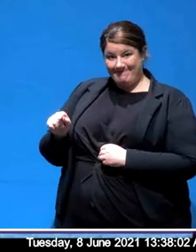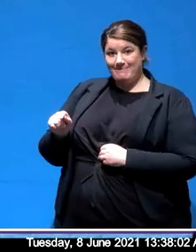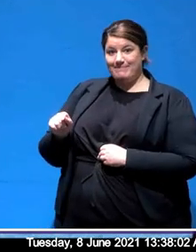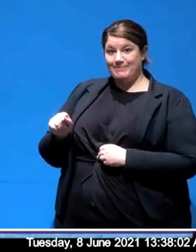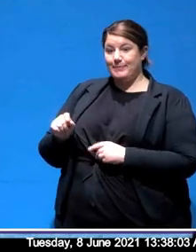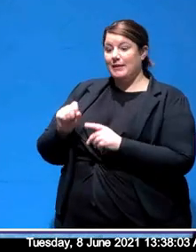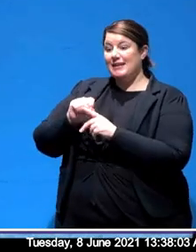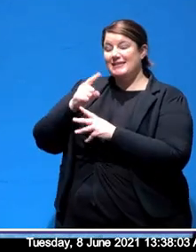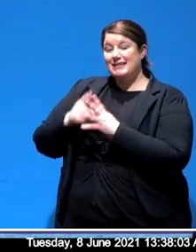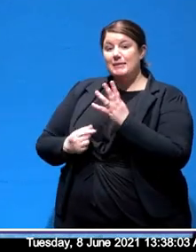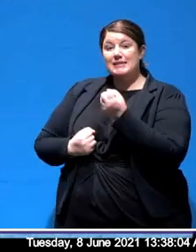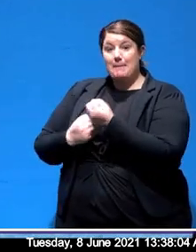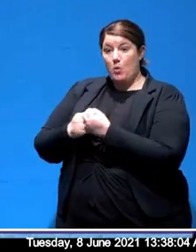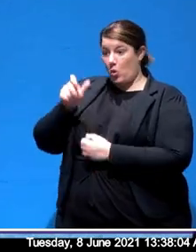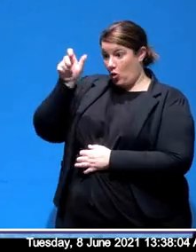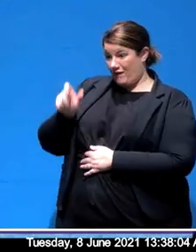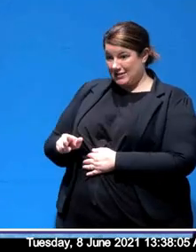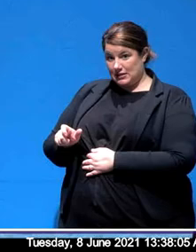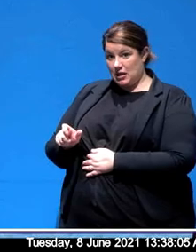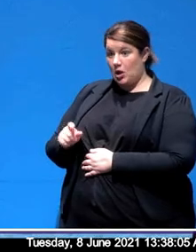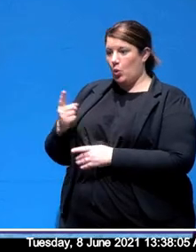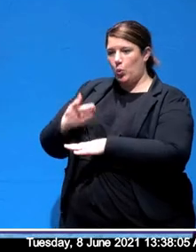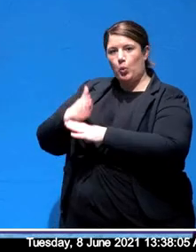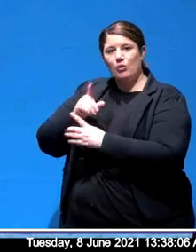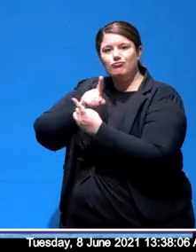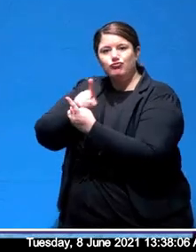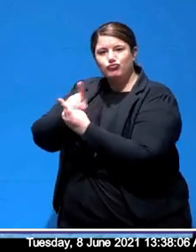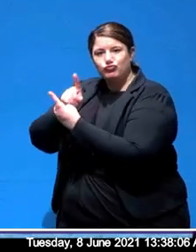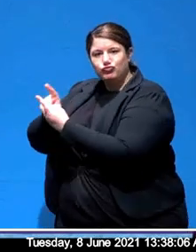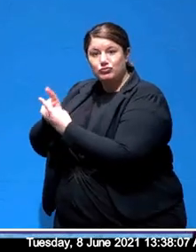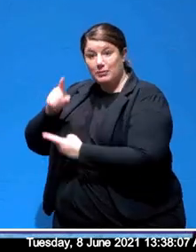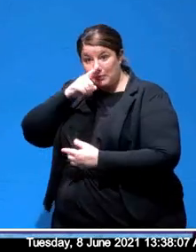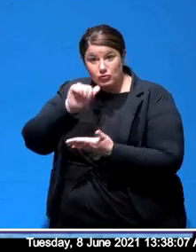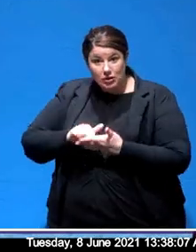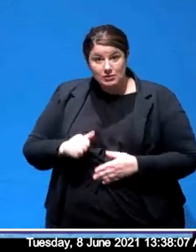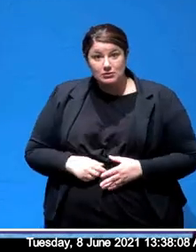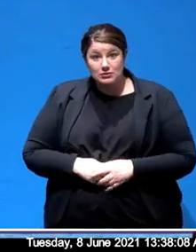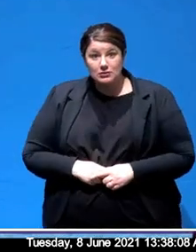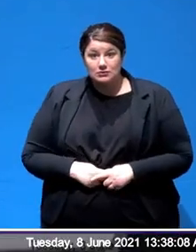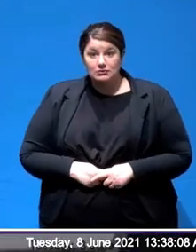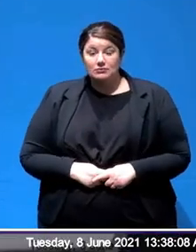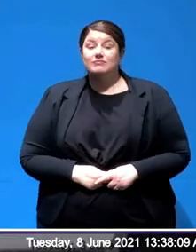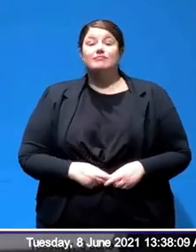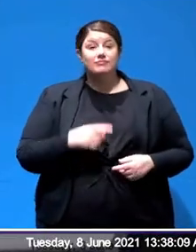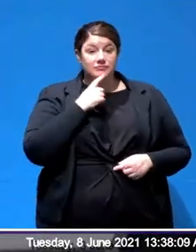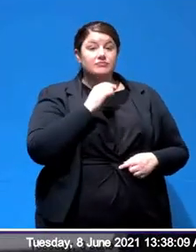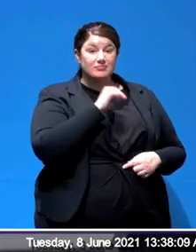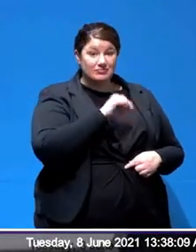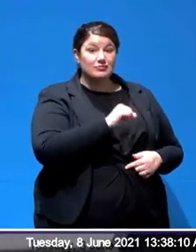support officers who live on site with the people that are being supported? Yes, they work in the clients' homes,